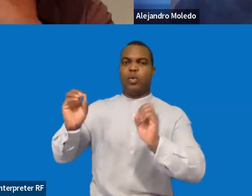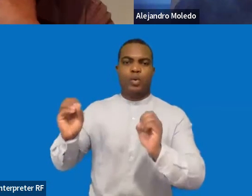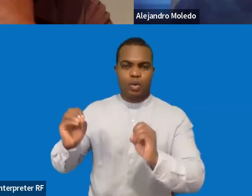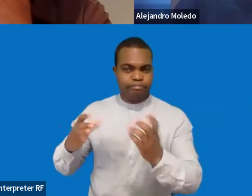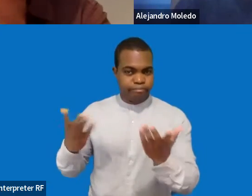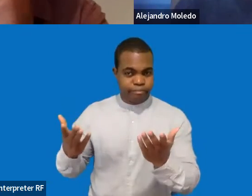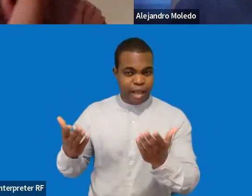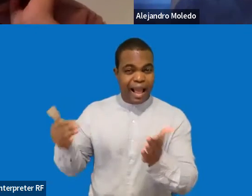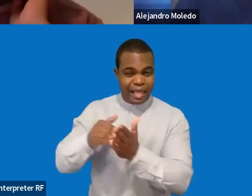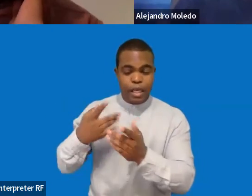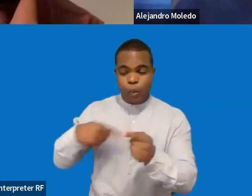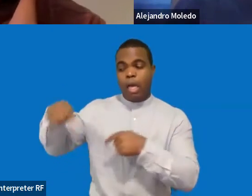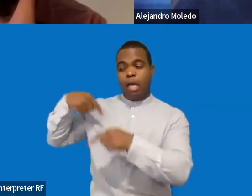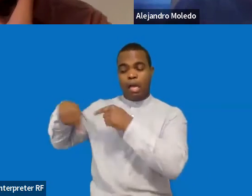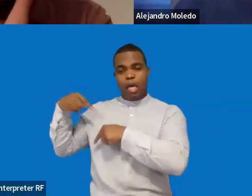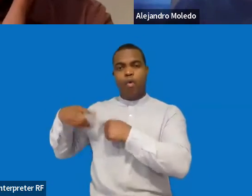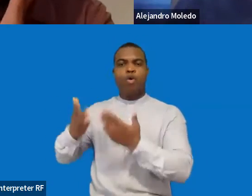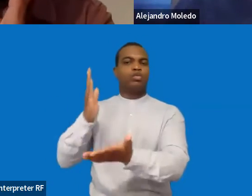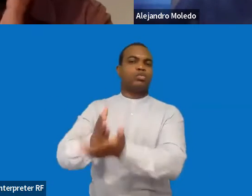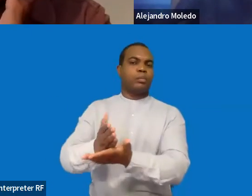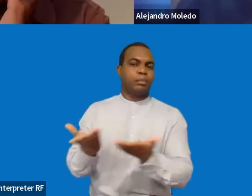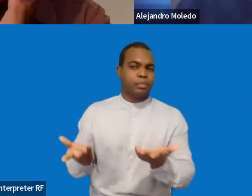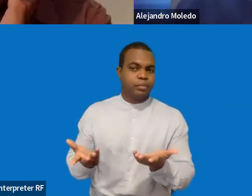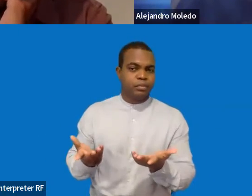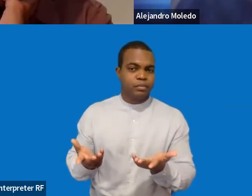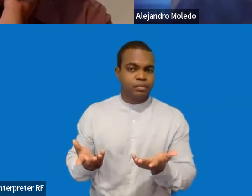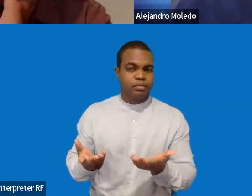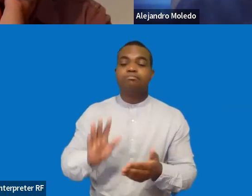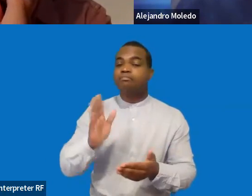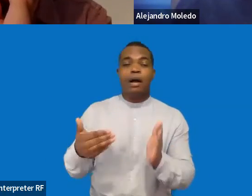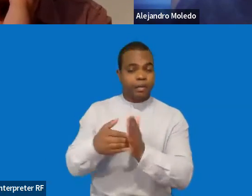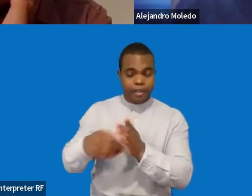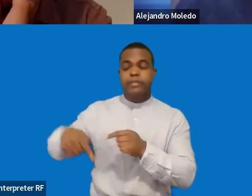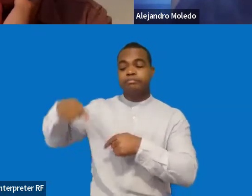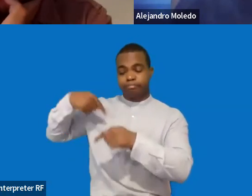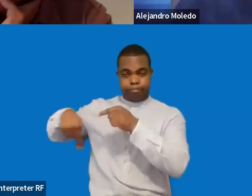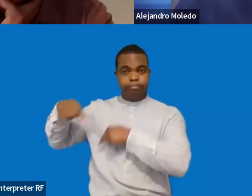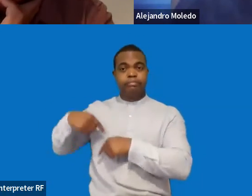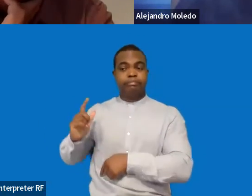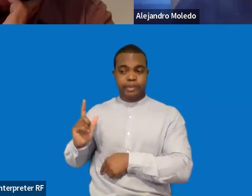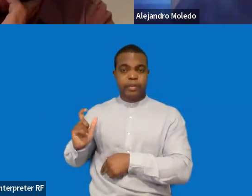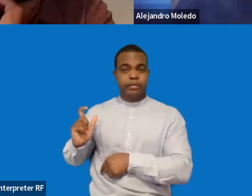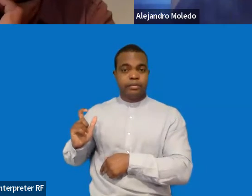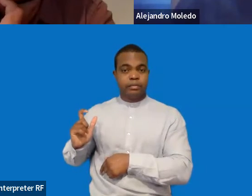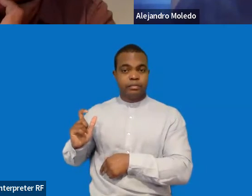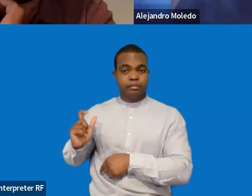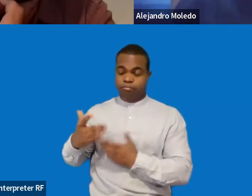But, if one of the two co-legislators, the Parliament or the Council, do not agree,